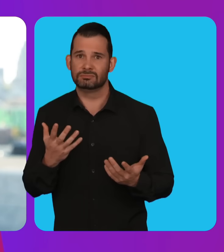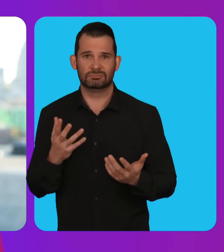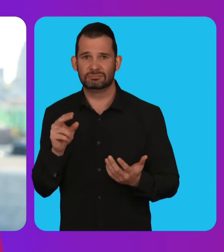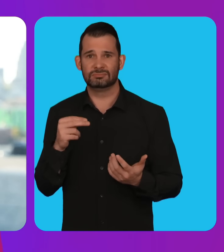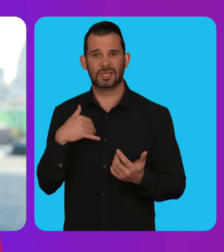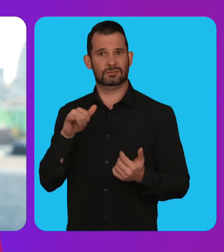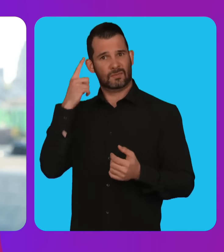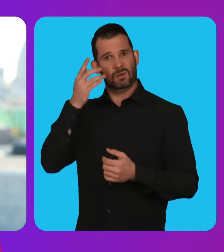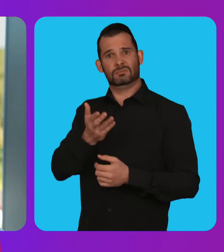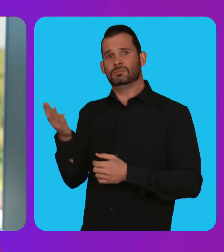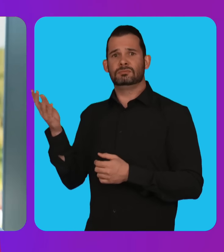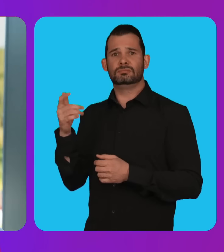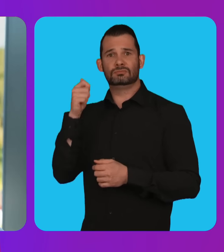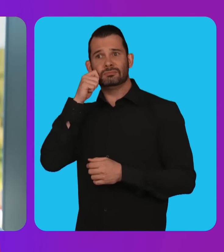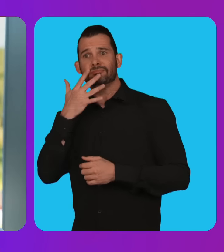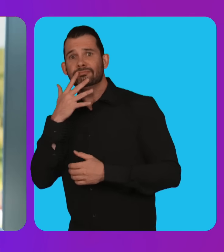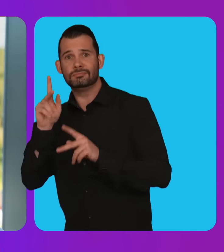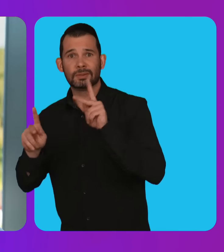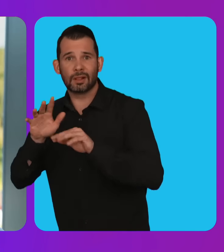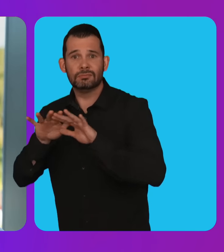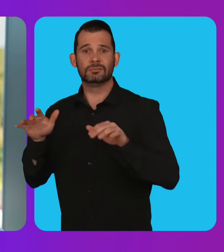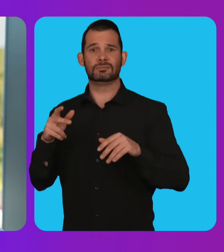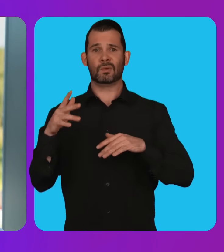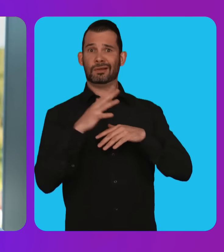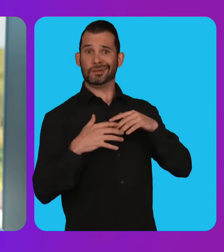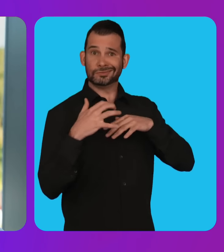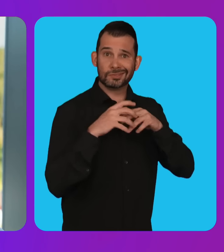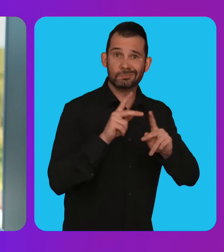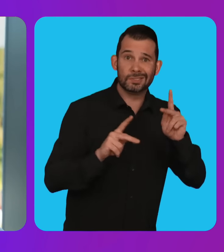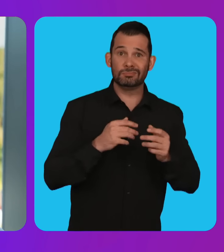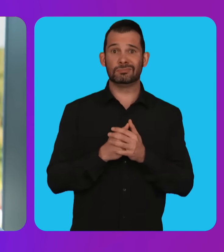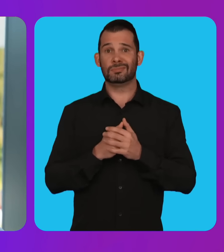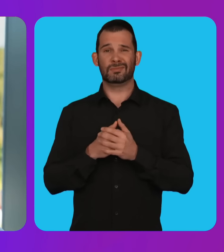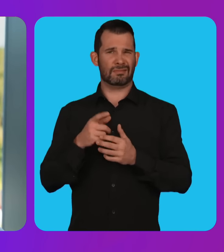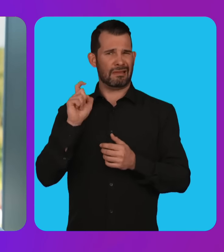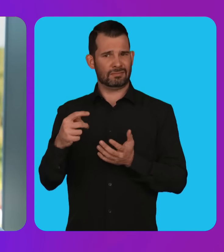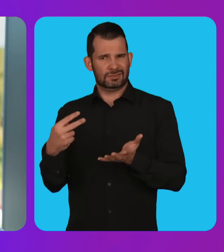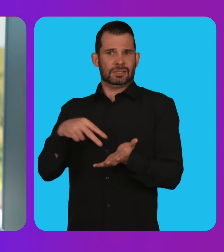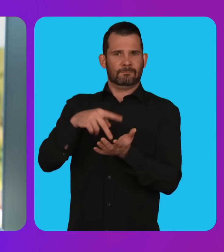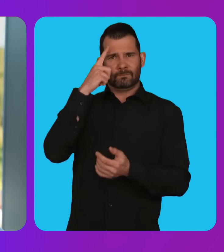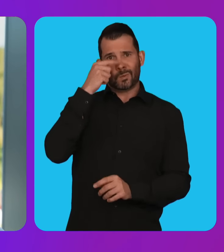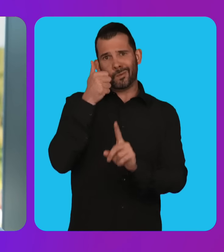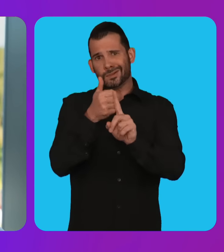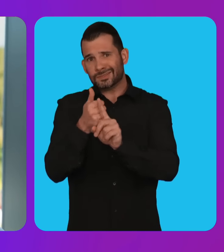racialized people or an Indigenous person. You have to stand up for yourself.